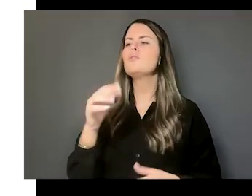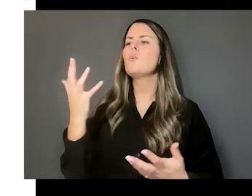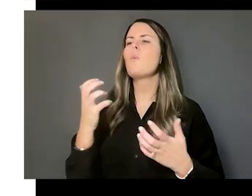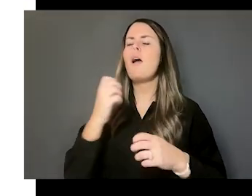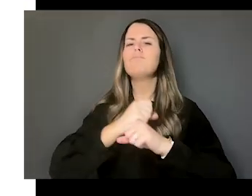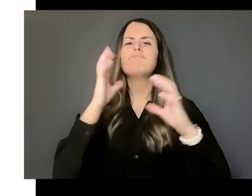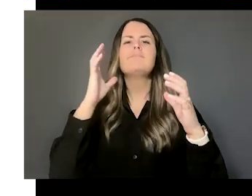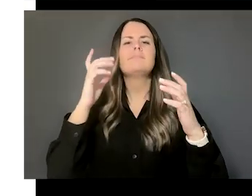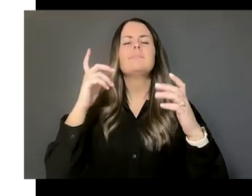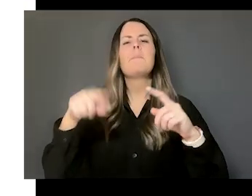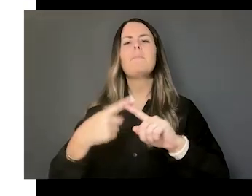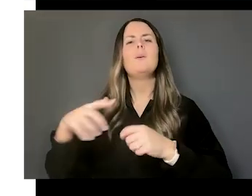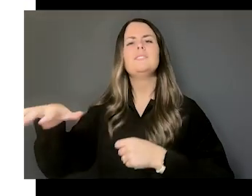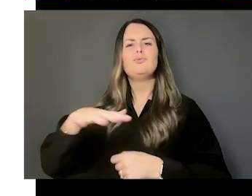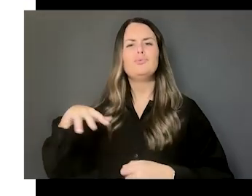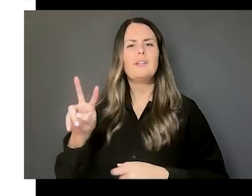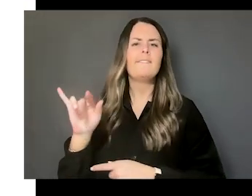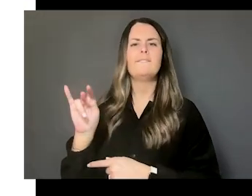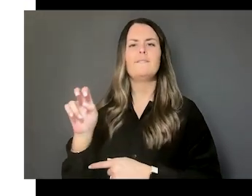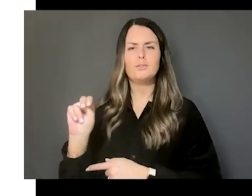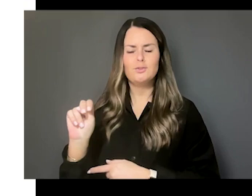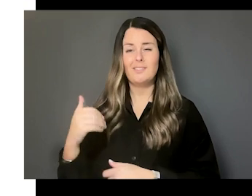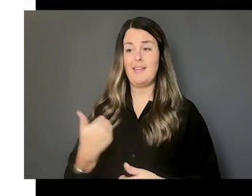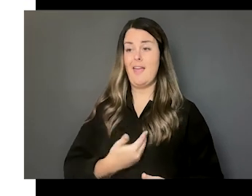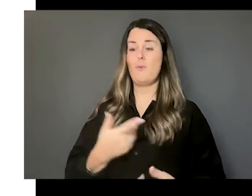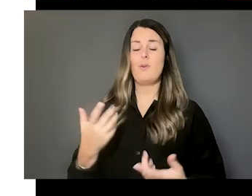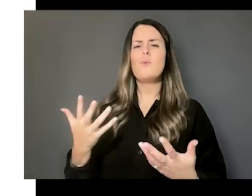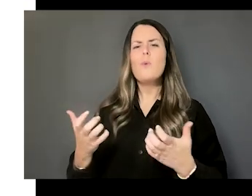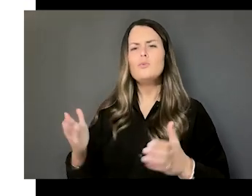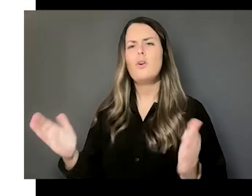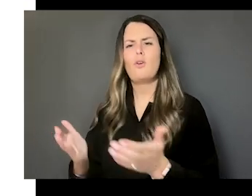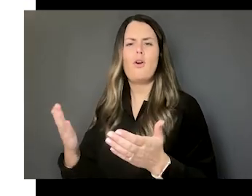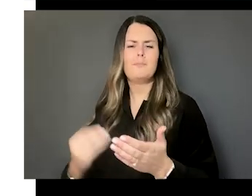Our district vision is to ignite passion for learning across our SCSD family